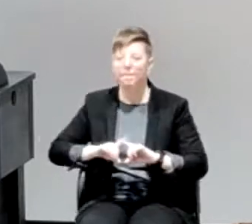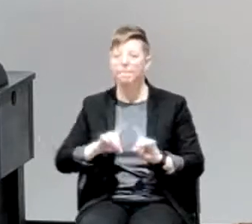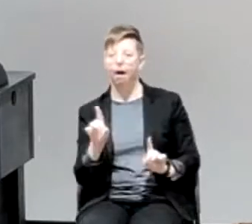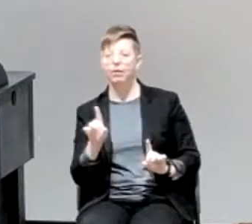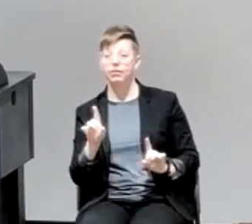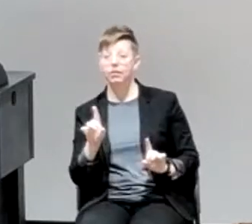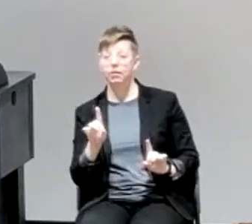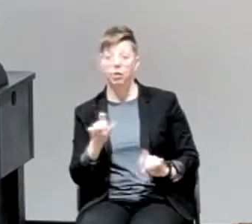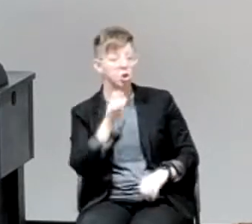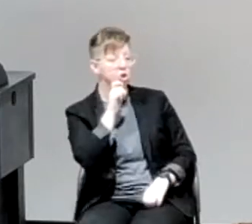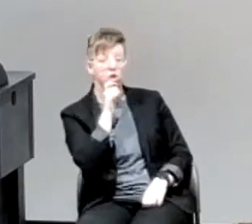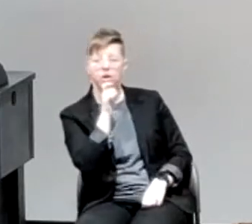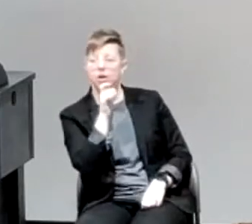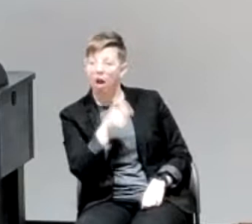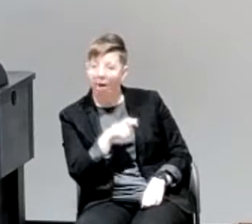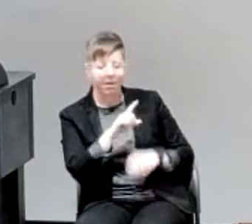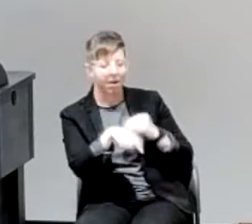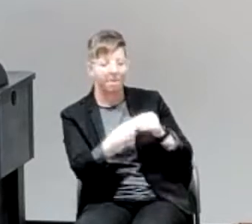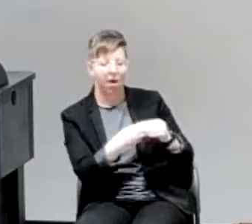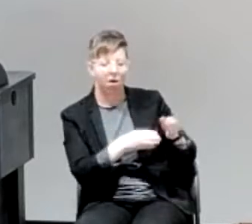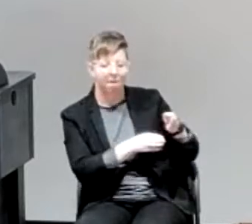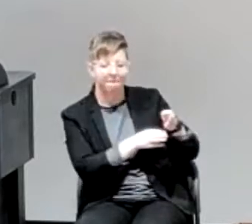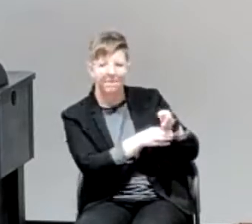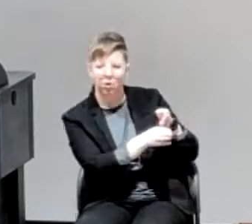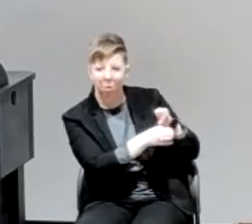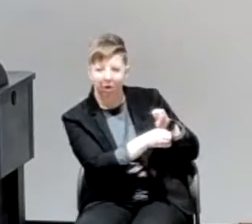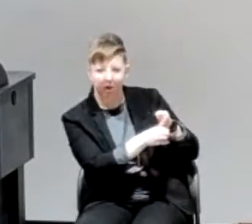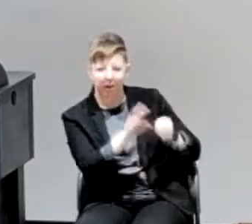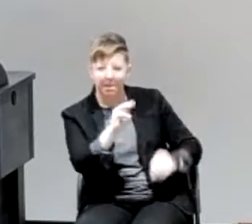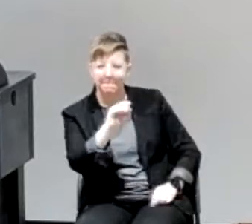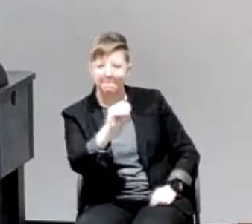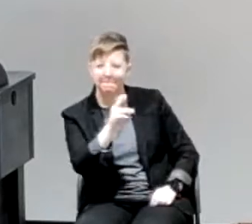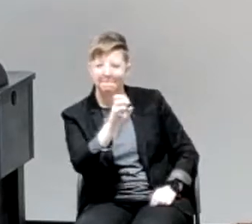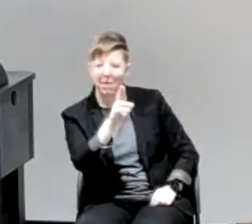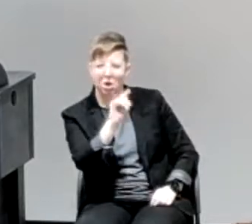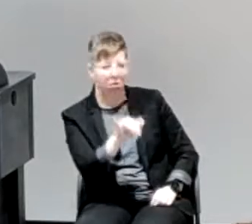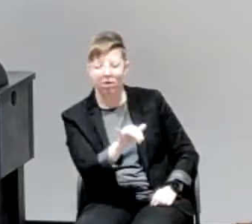So today markets have emerged. I don't know what the new language should be.